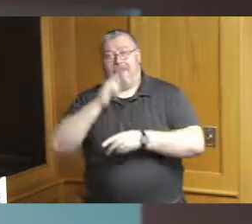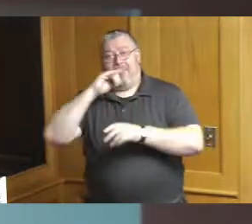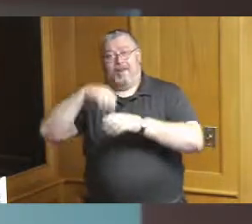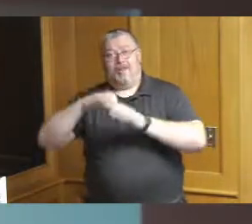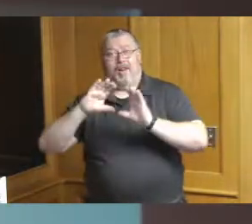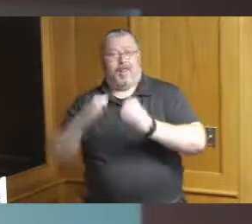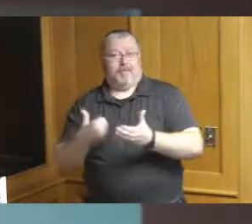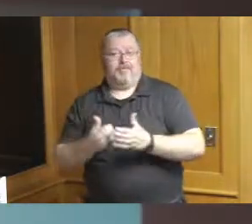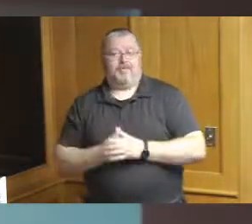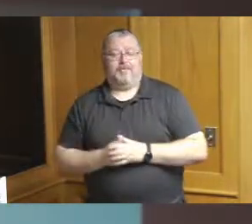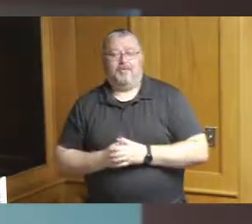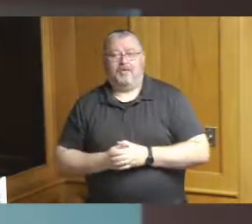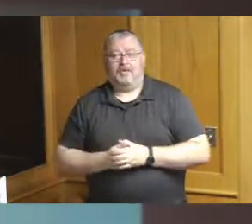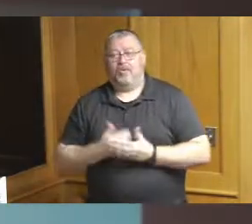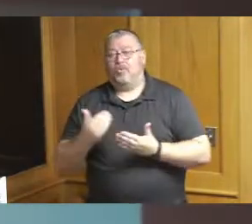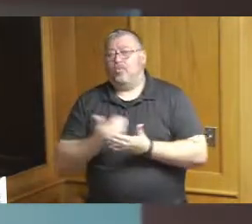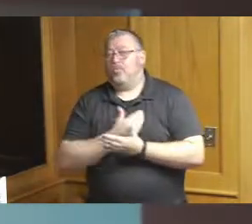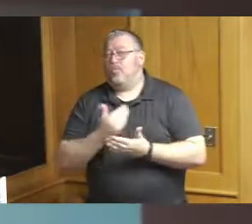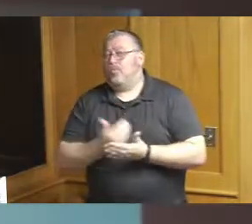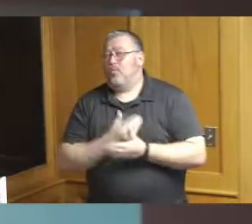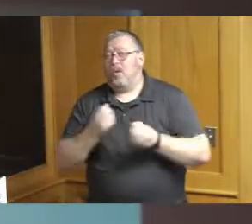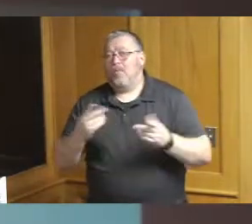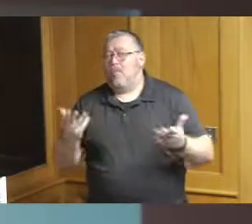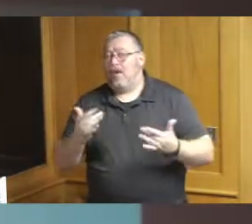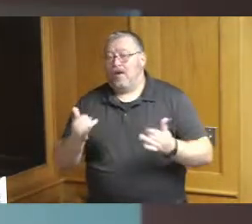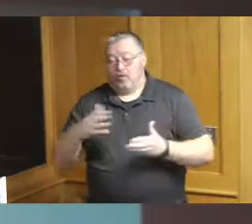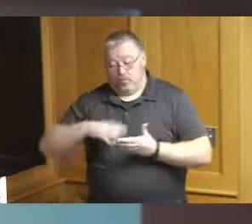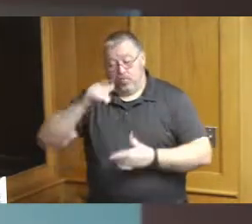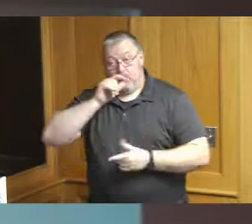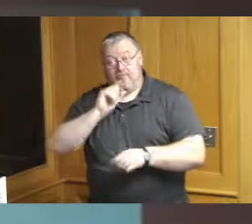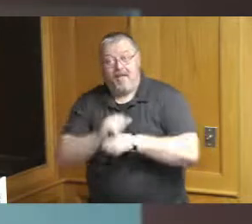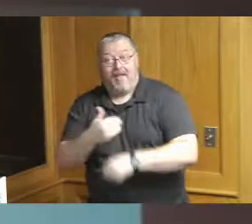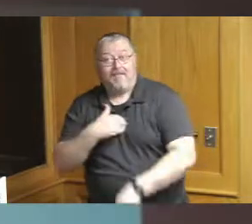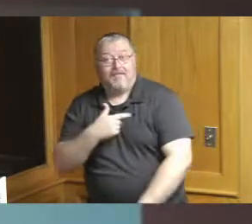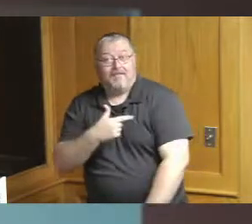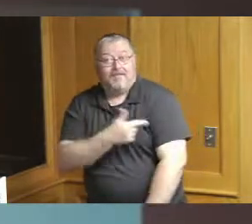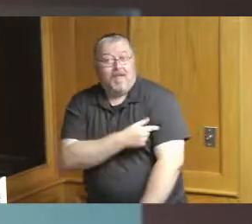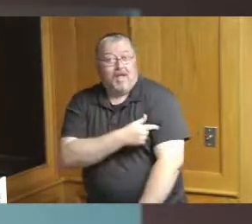a new opportunity this year deals with vaccinated students so even though that student in the bottom